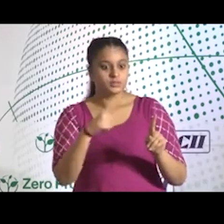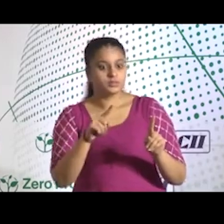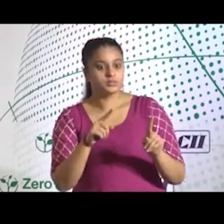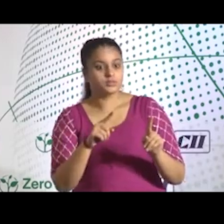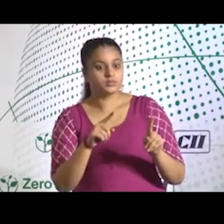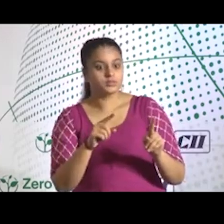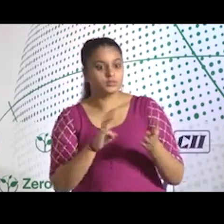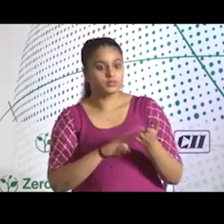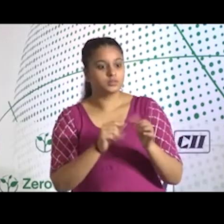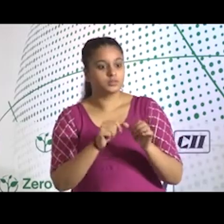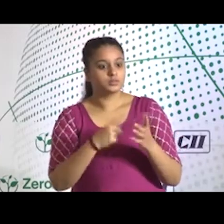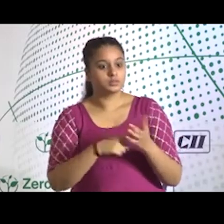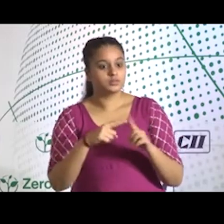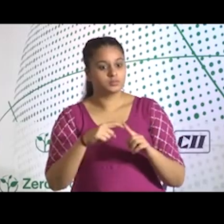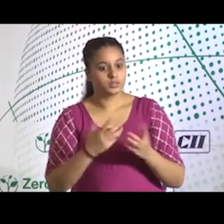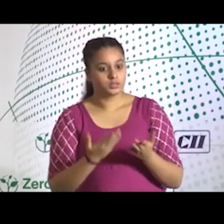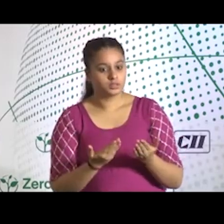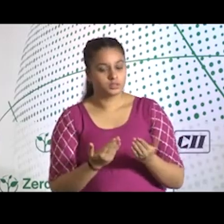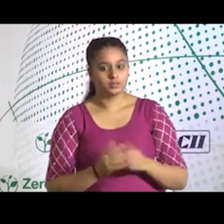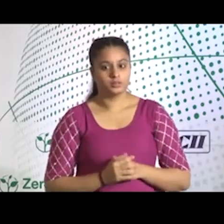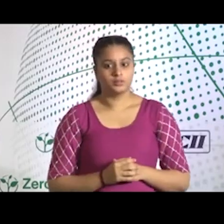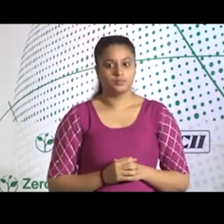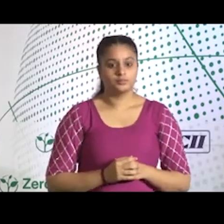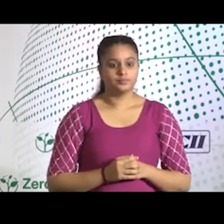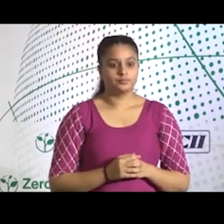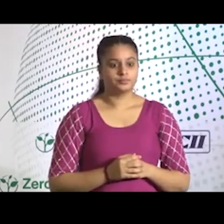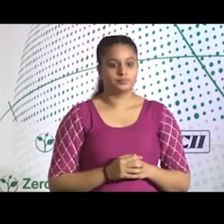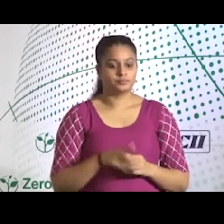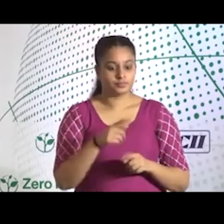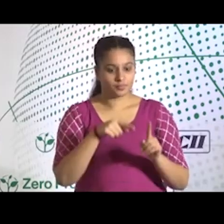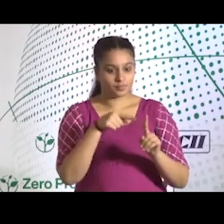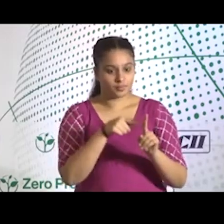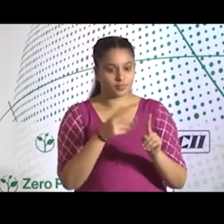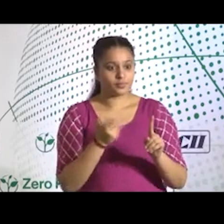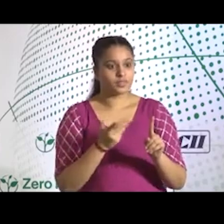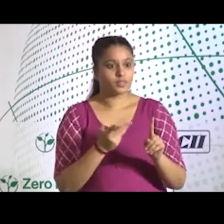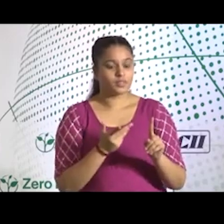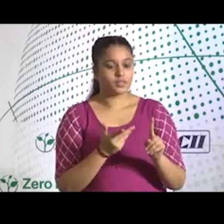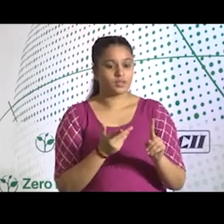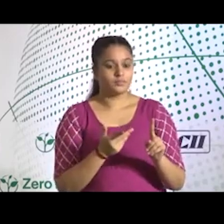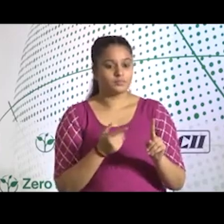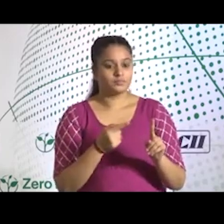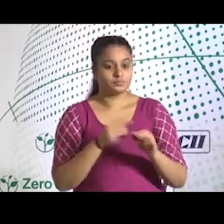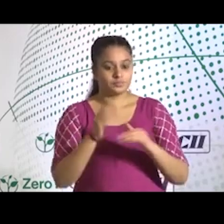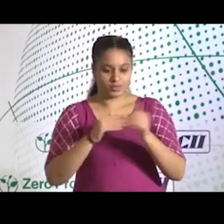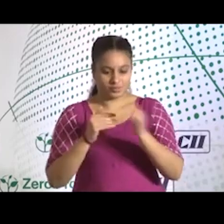But that big book only is about disclosure that is not about building inclusion.